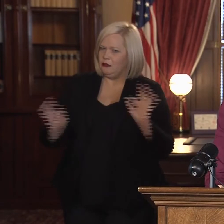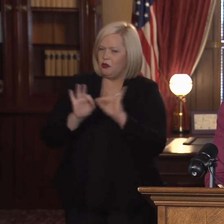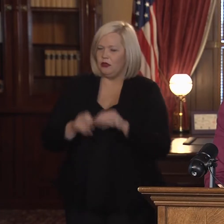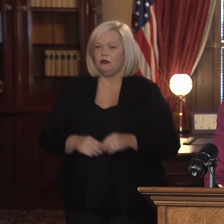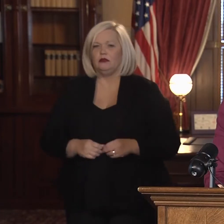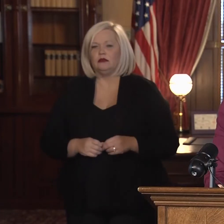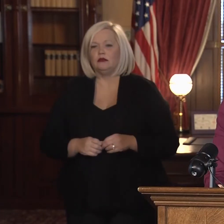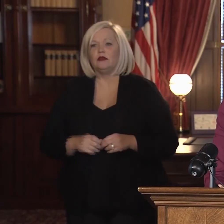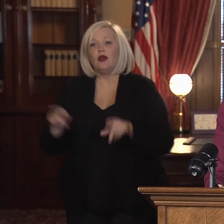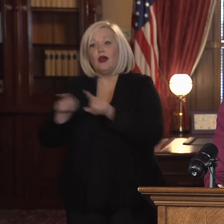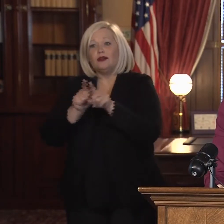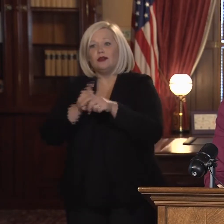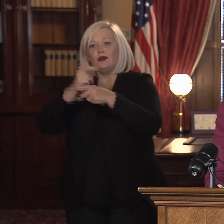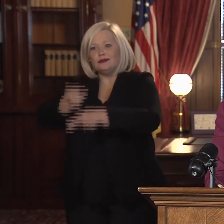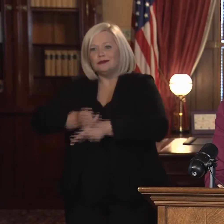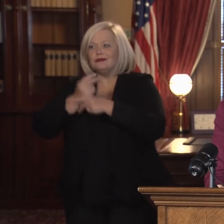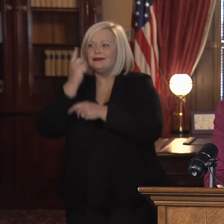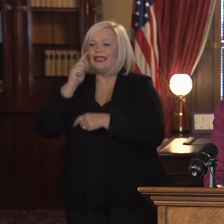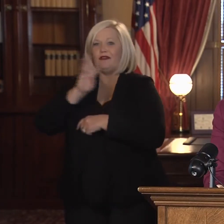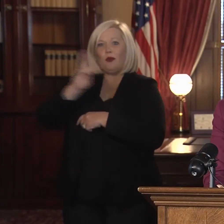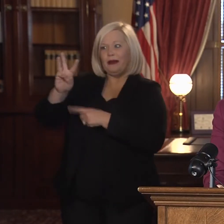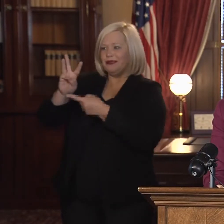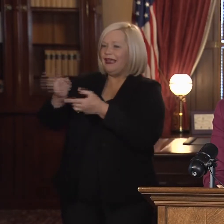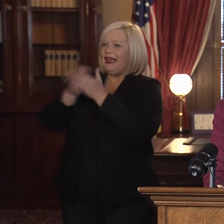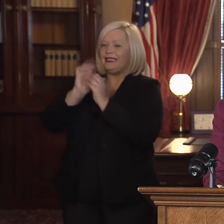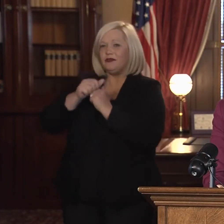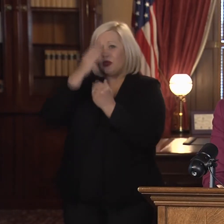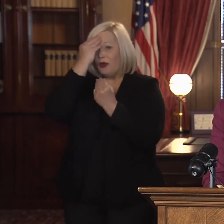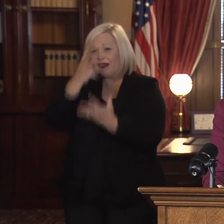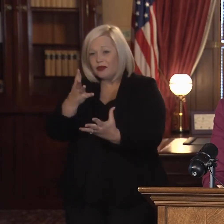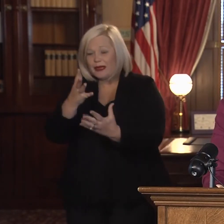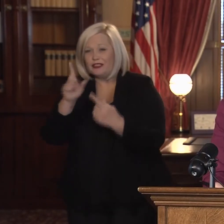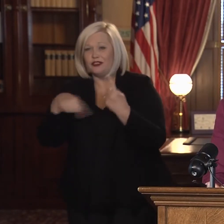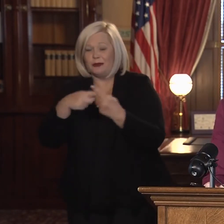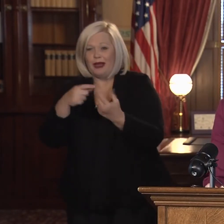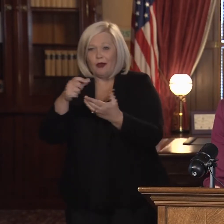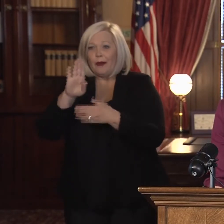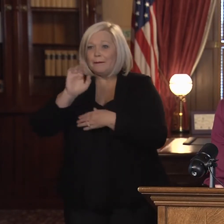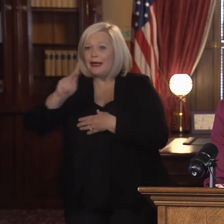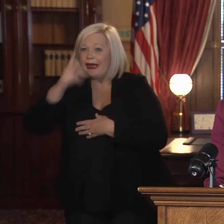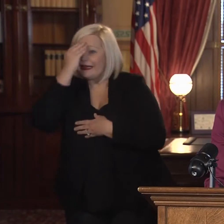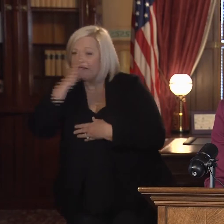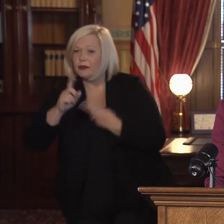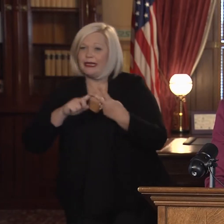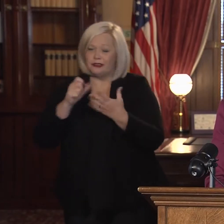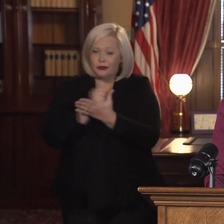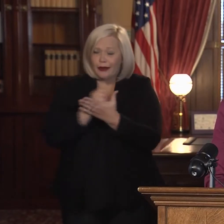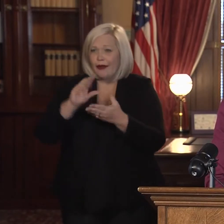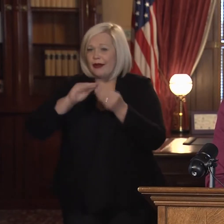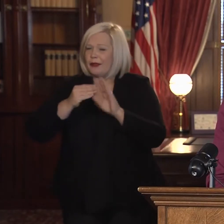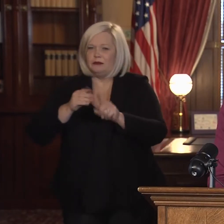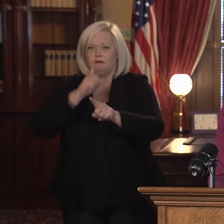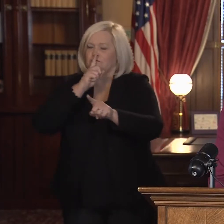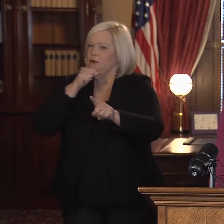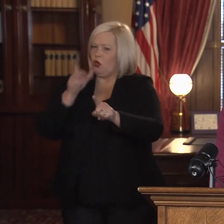THEY KEEP IT SECURE. AVOID HOLIDAY OFFERS WHERE THEY MIGHT ASK YOU TO GIVE OUT YOUR FINANCIAL INFORMATION, NO MATTER HOW TEMPTING THEY ARE.